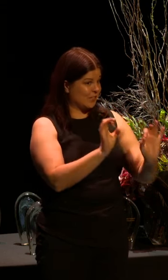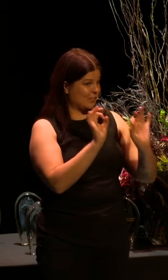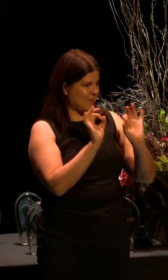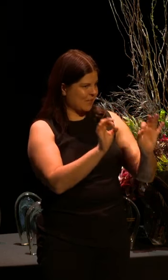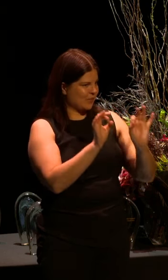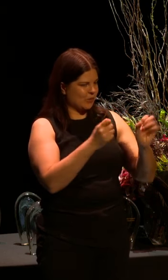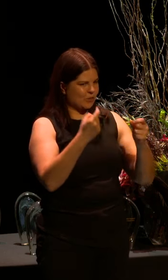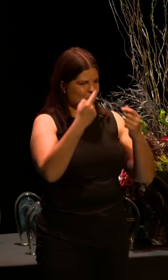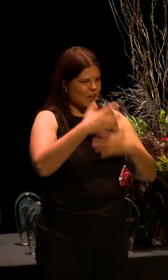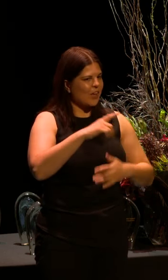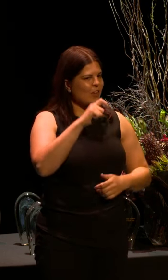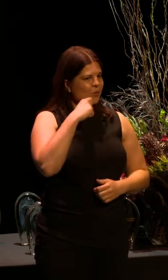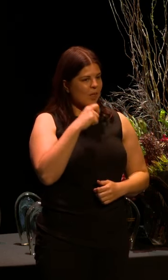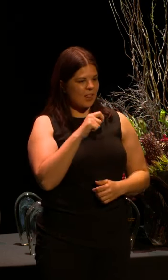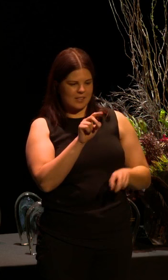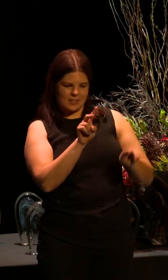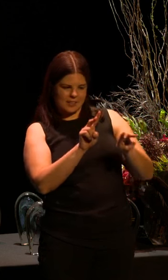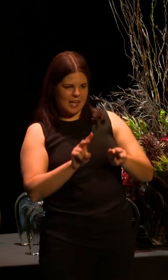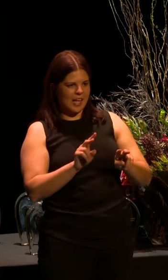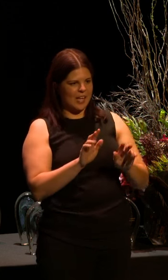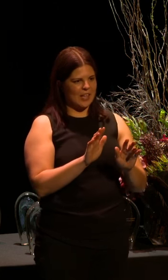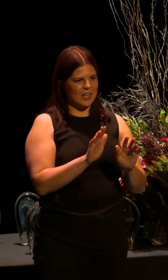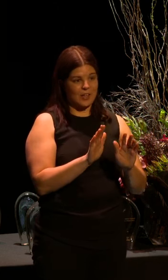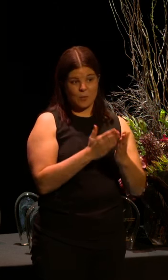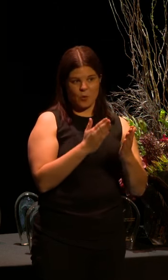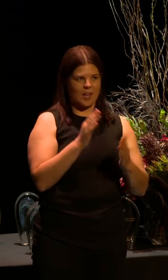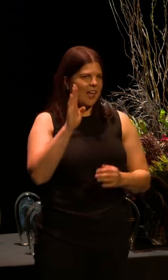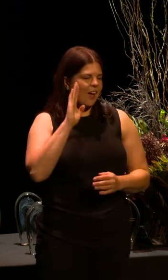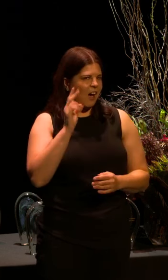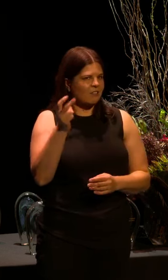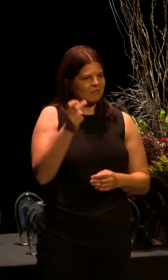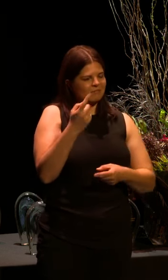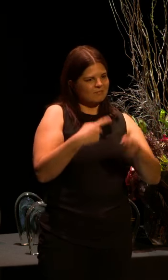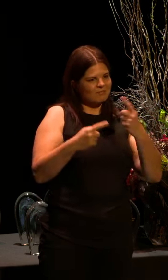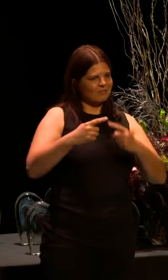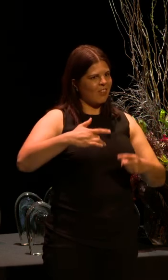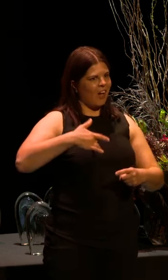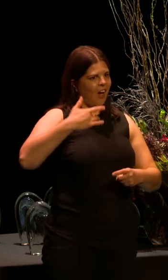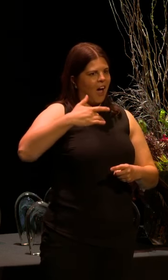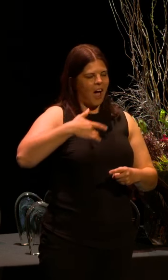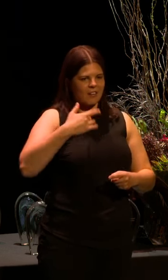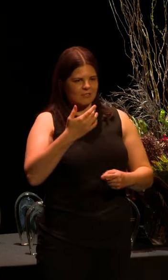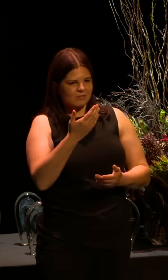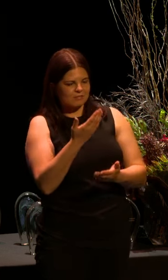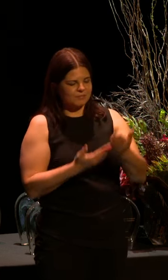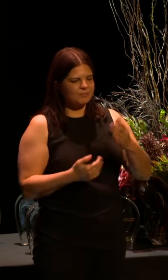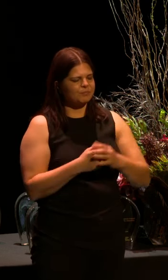and hear that book brought to life for us. I just want to quote this from The New Yorker,